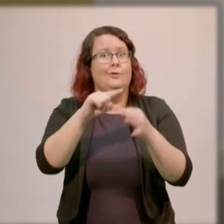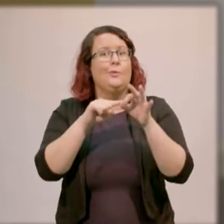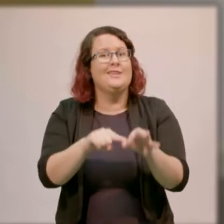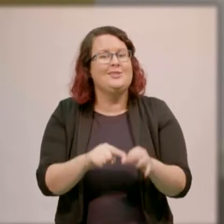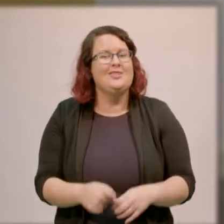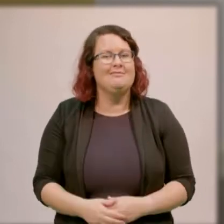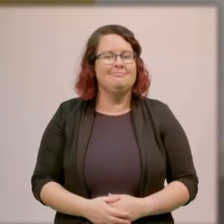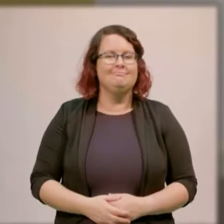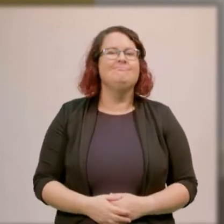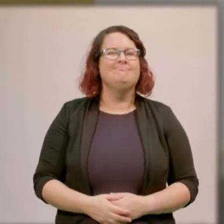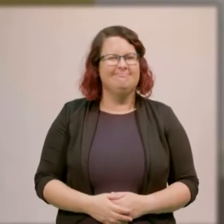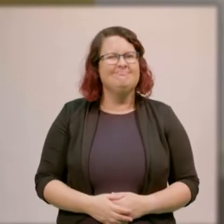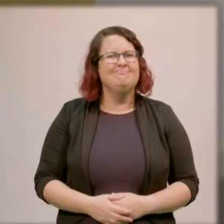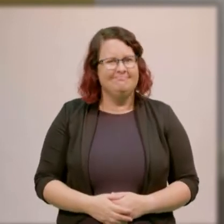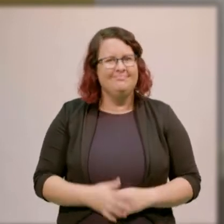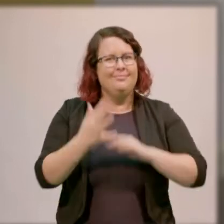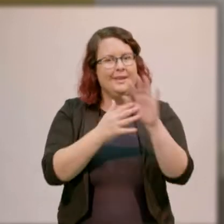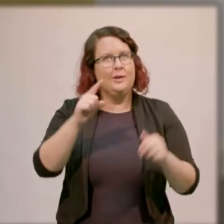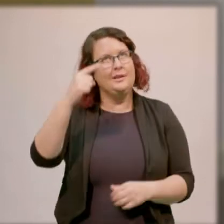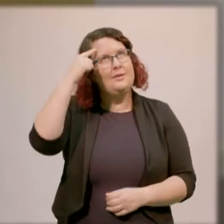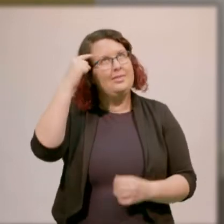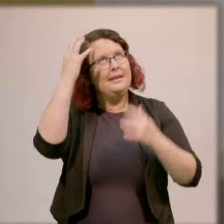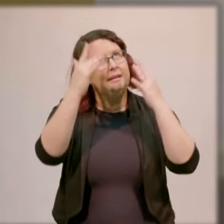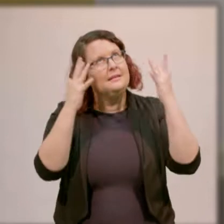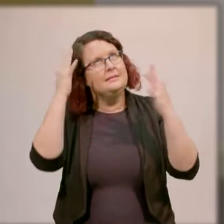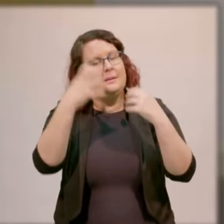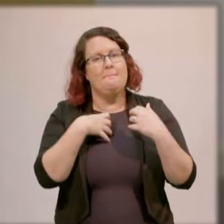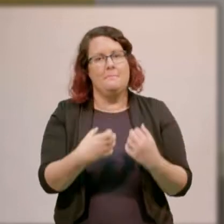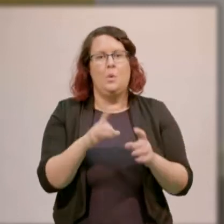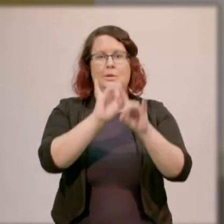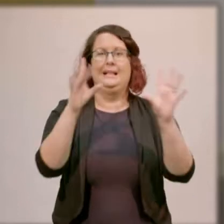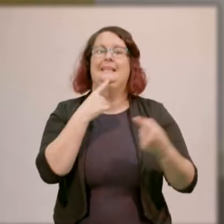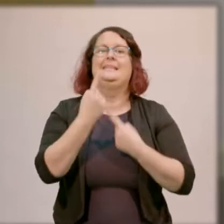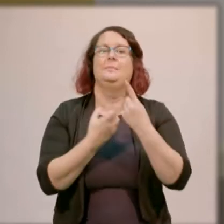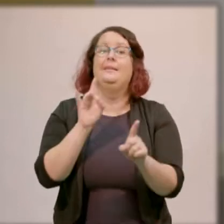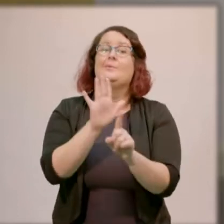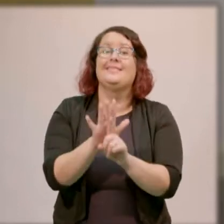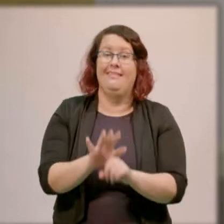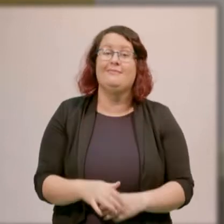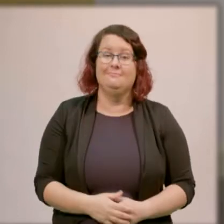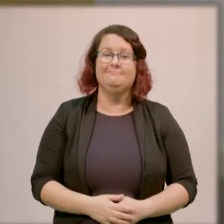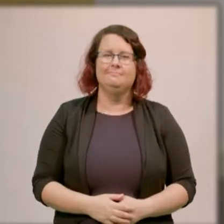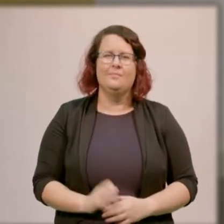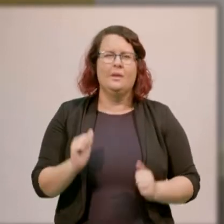and that requires a bit more thinking and communicating. Well, I'm going to give you a few tips today,